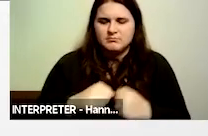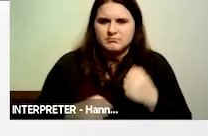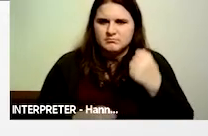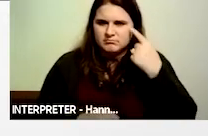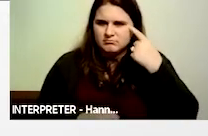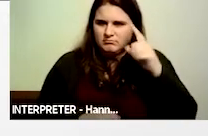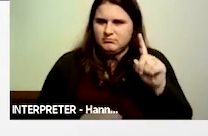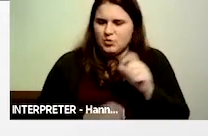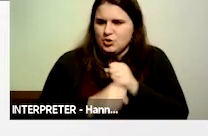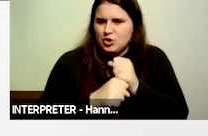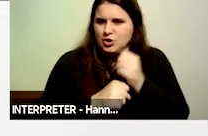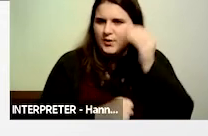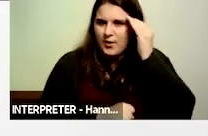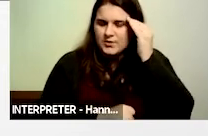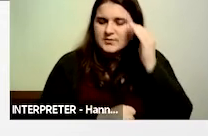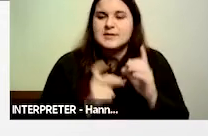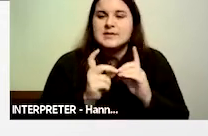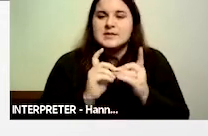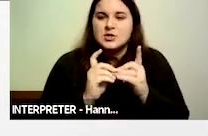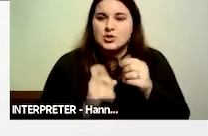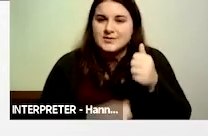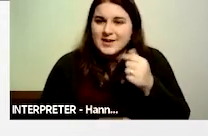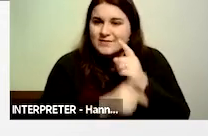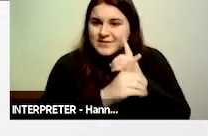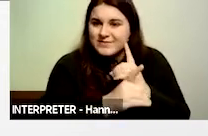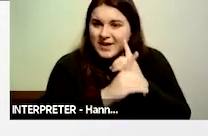Ben Woelk: Which typically have been in person. Instructor live classes.